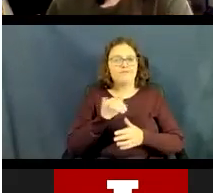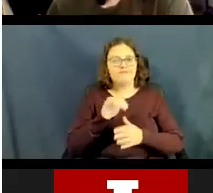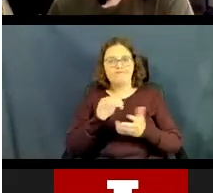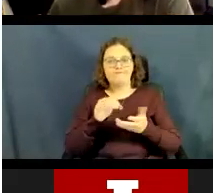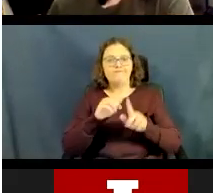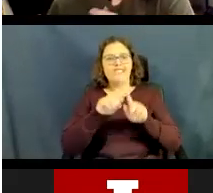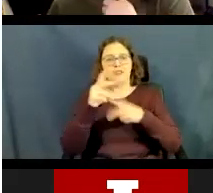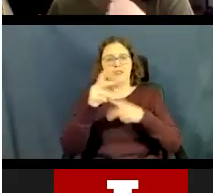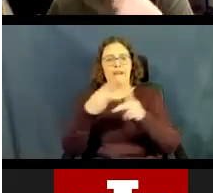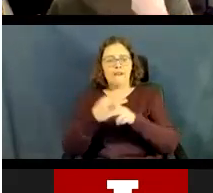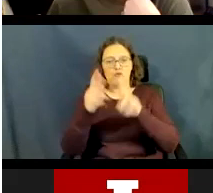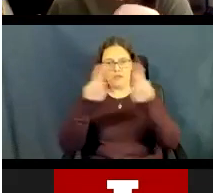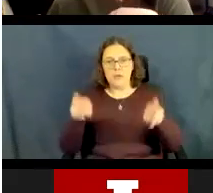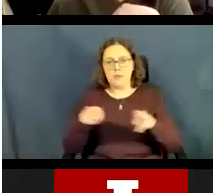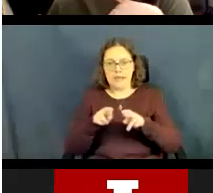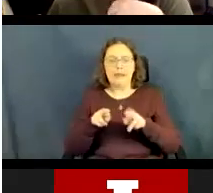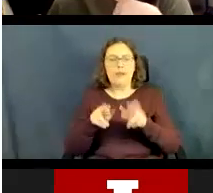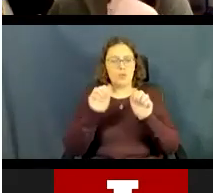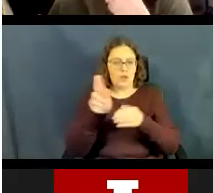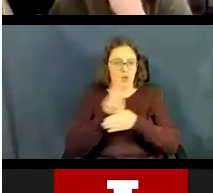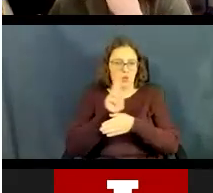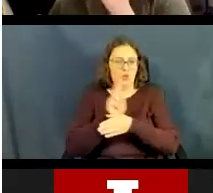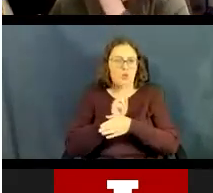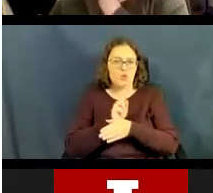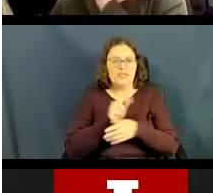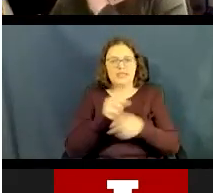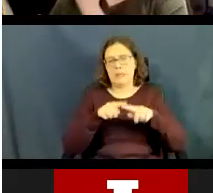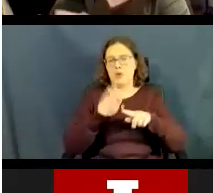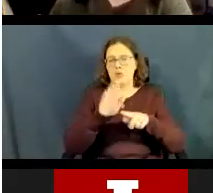depending on your student and their needs, those are listed there as well.